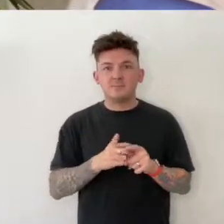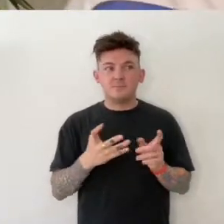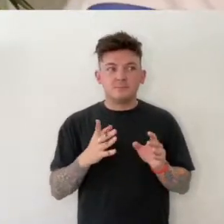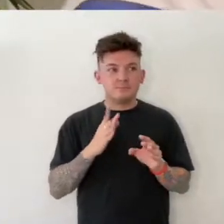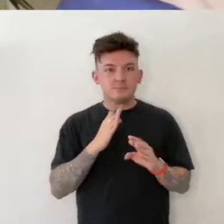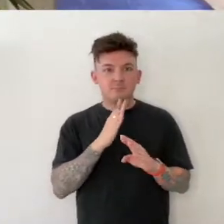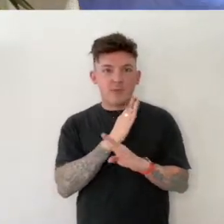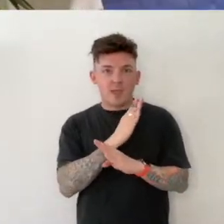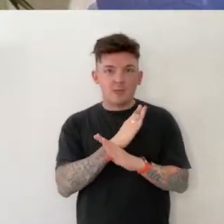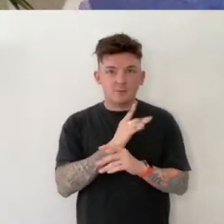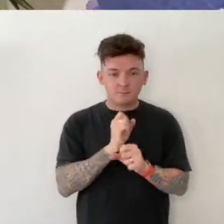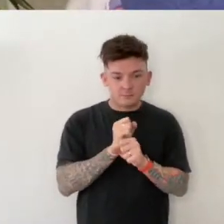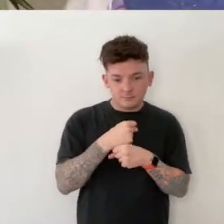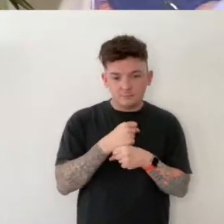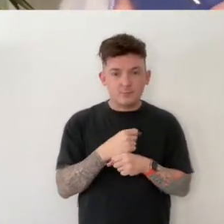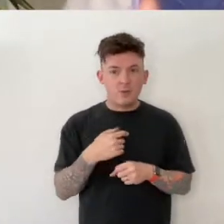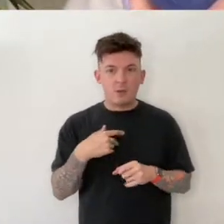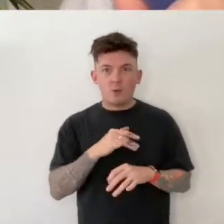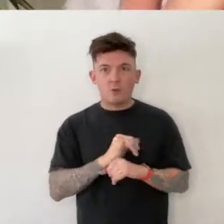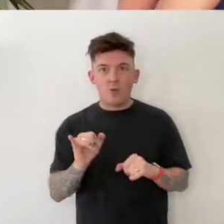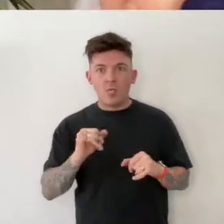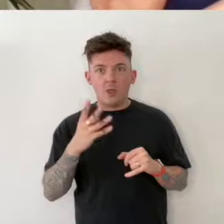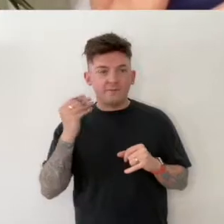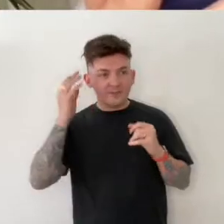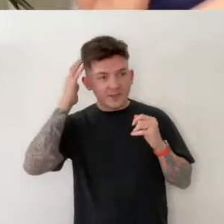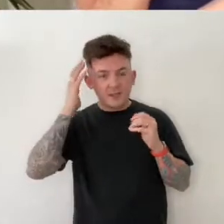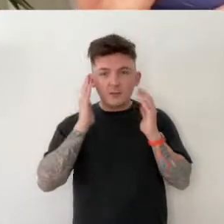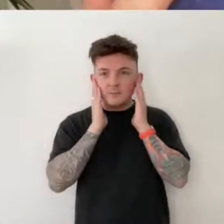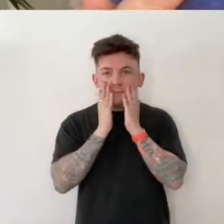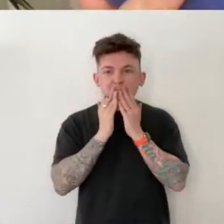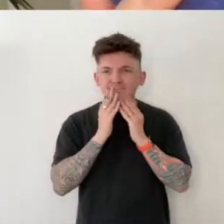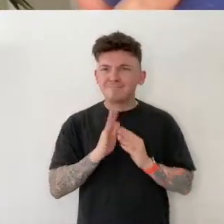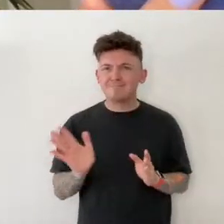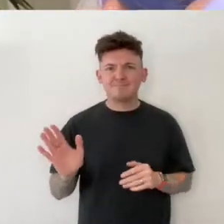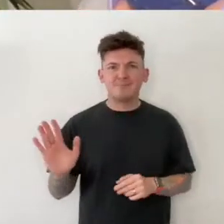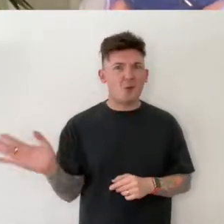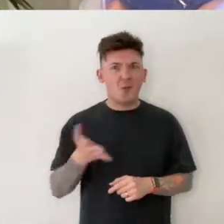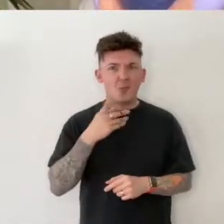unnatural for a woman to have facial hair and it's like "no i'm pretty sure we all do"